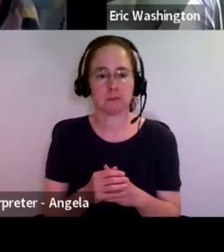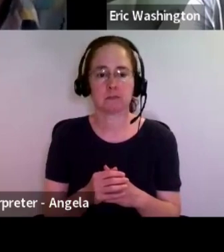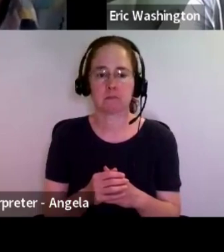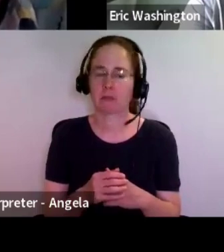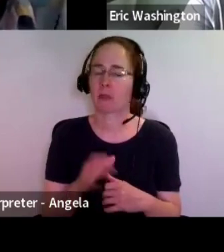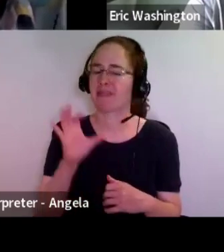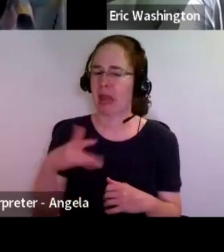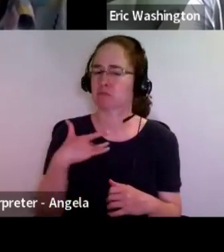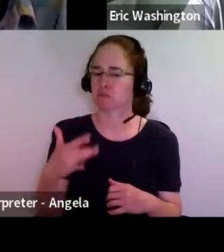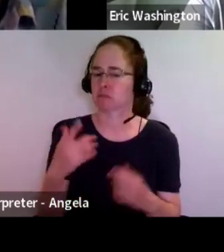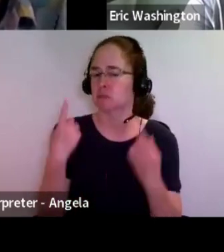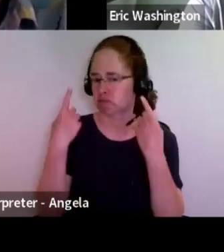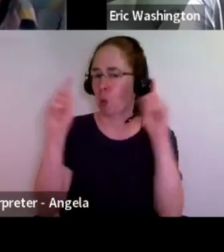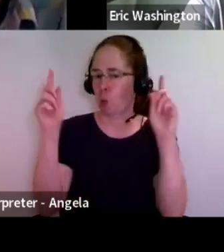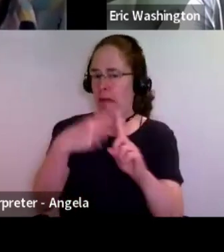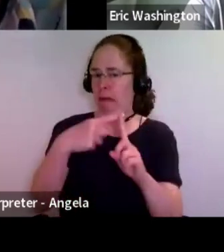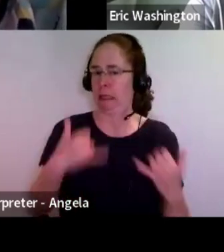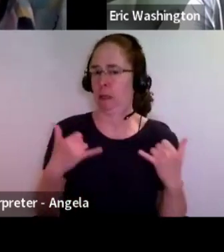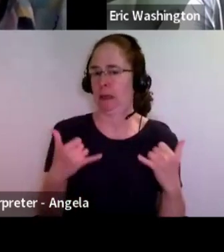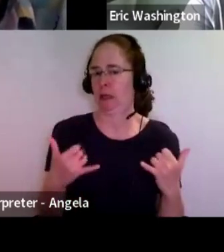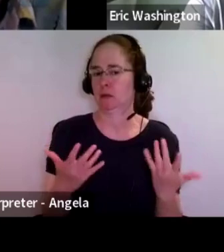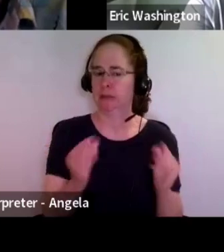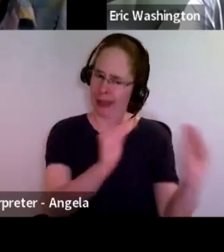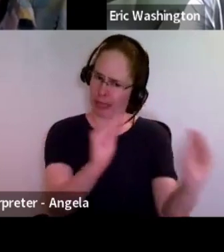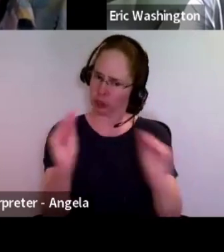what's working for me currently, just educating The community and